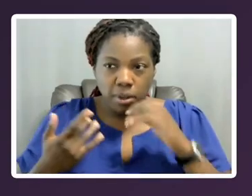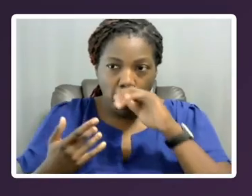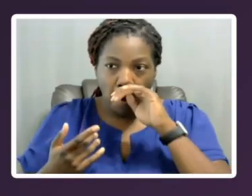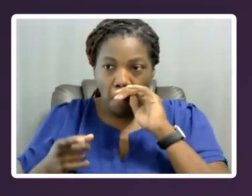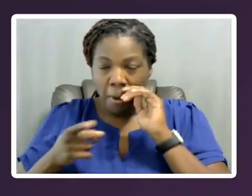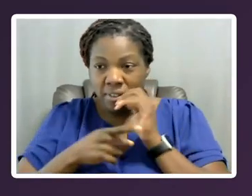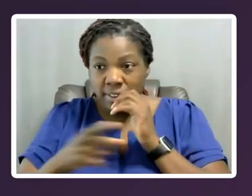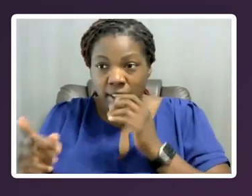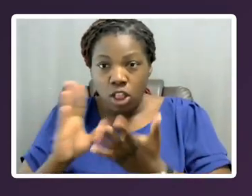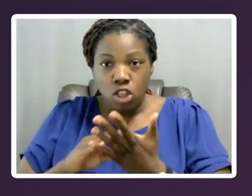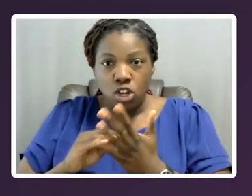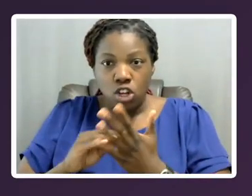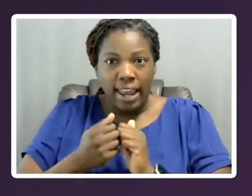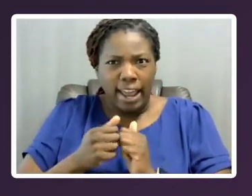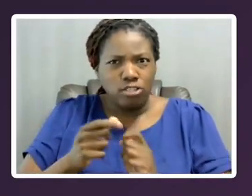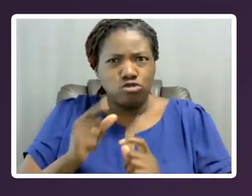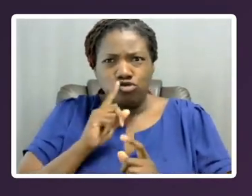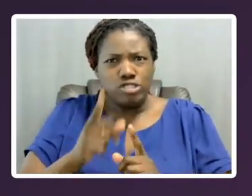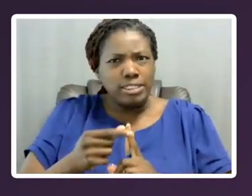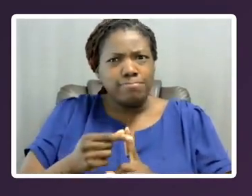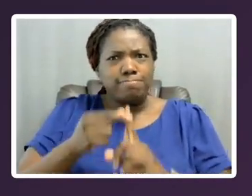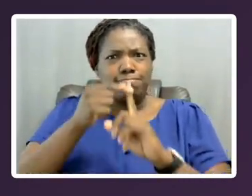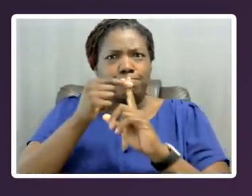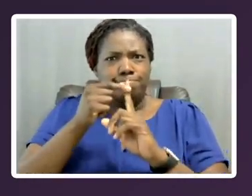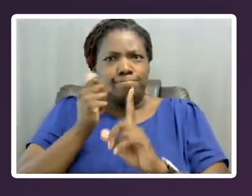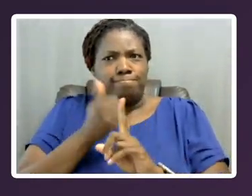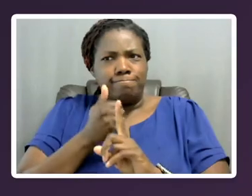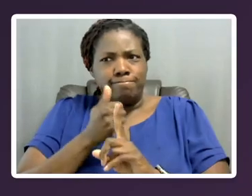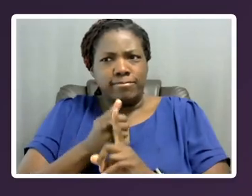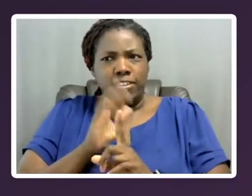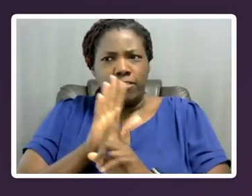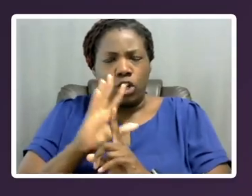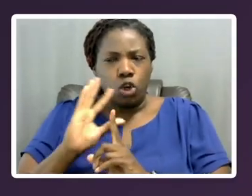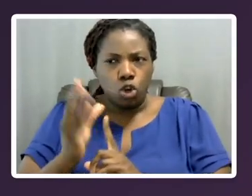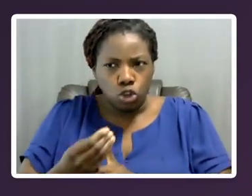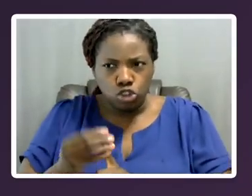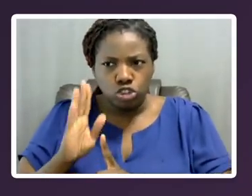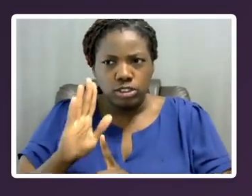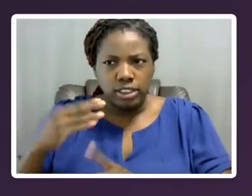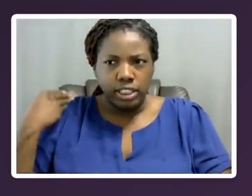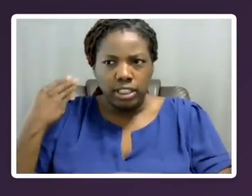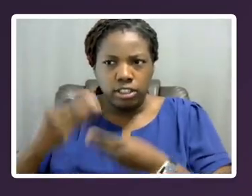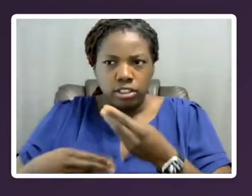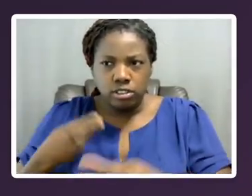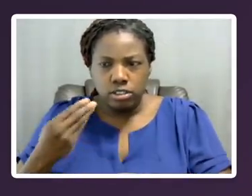unique and special they are because of their culture and their heritage. And in that way,